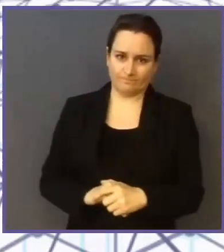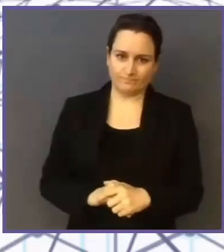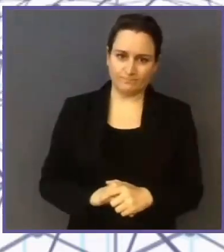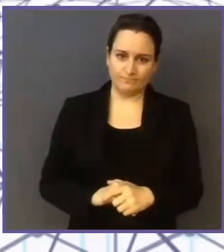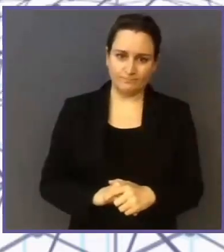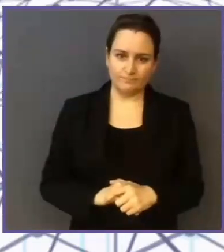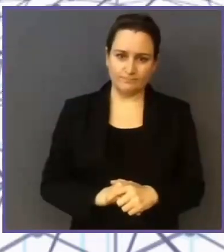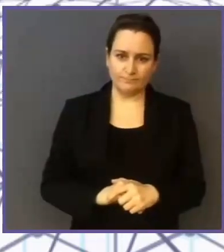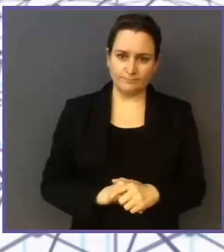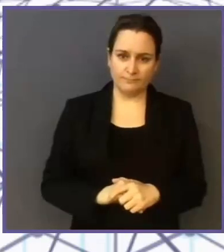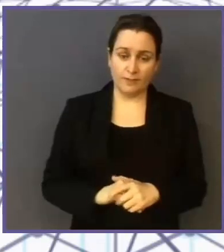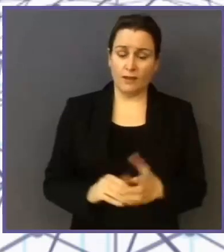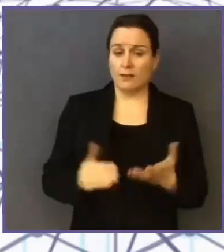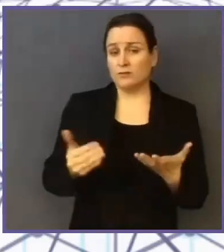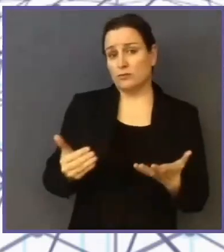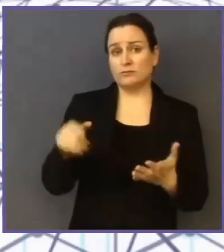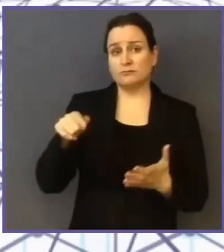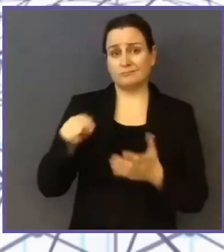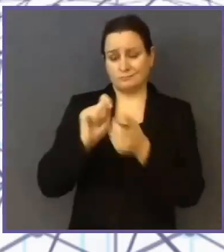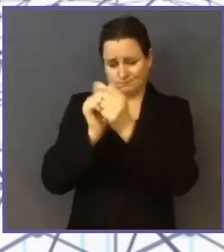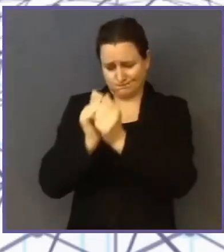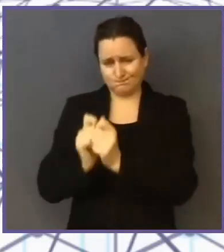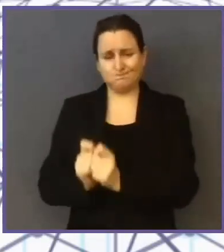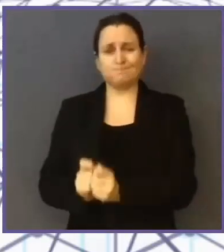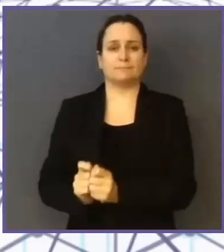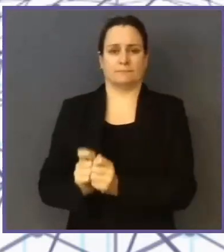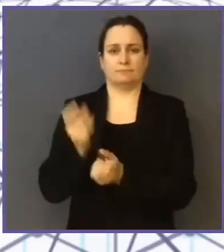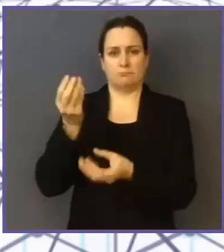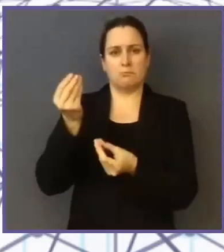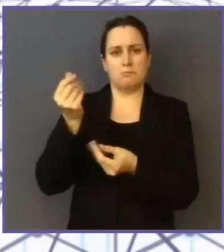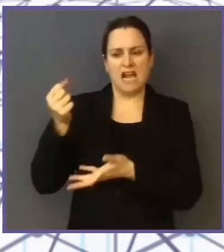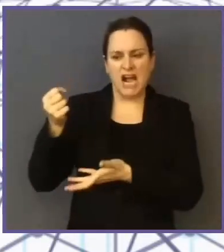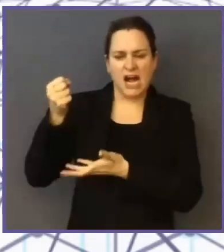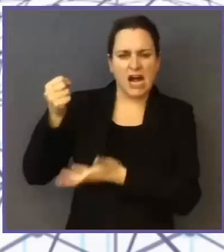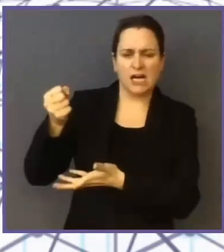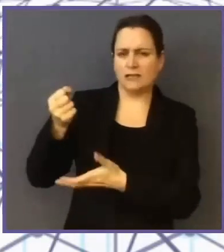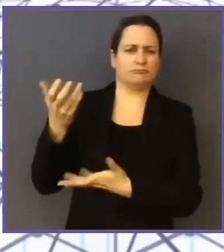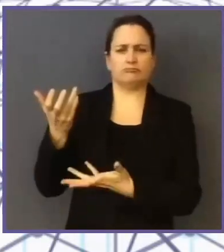at great cost, with a long term goal of working out how service elements that incorporate